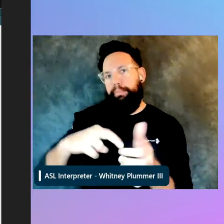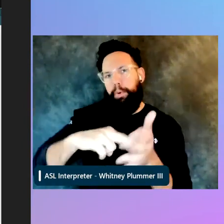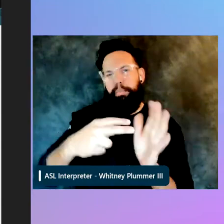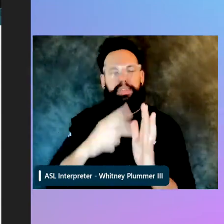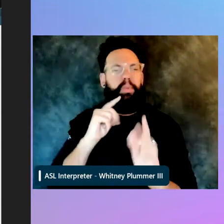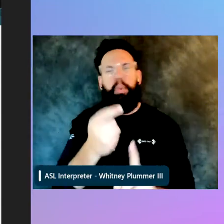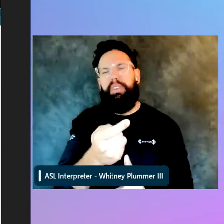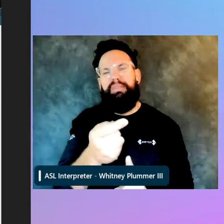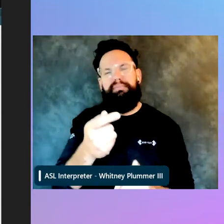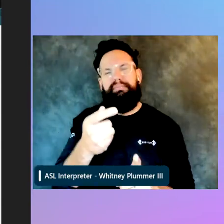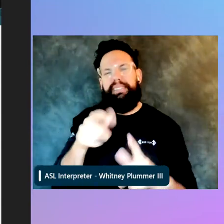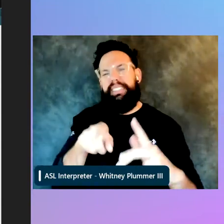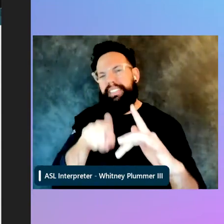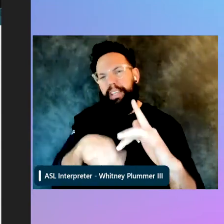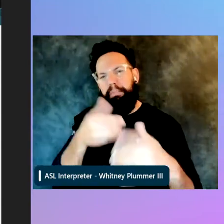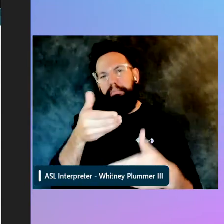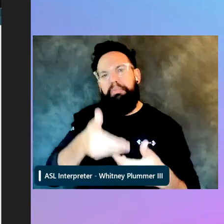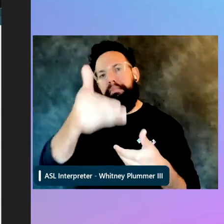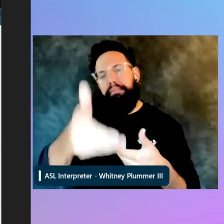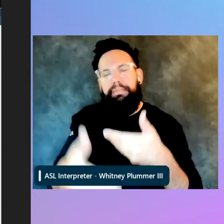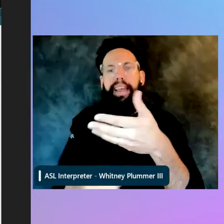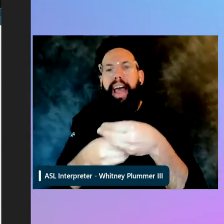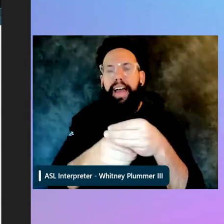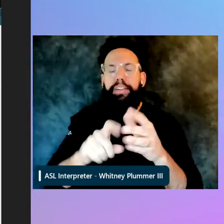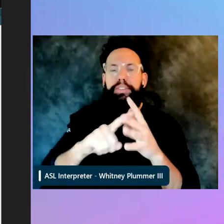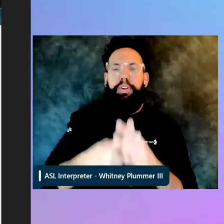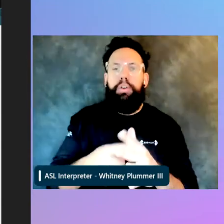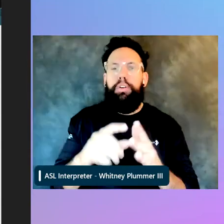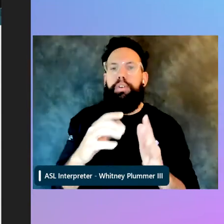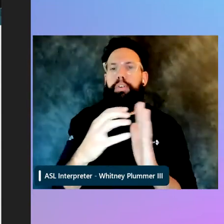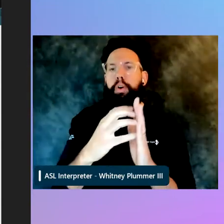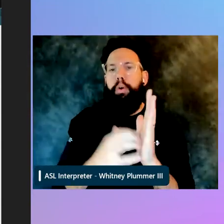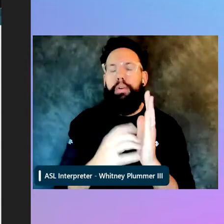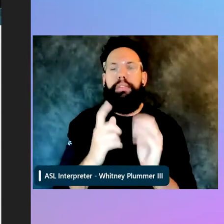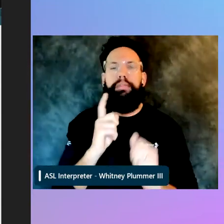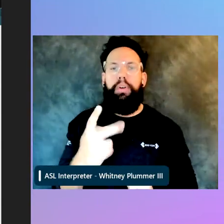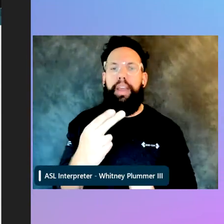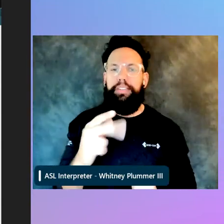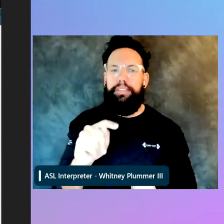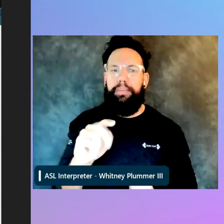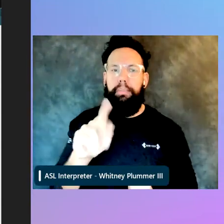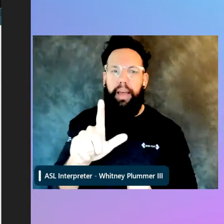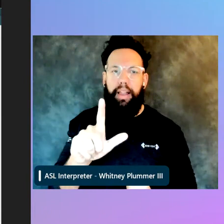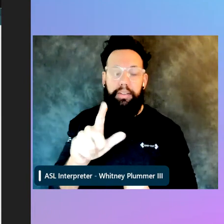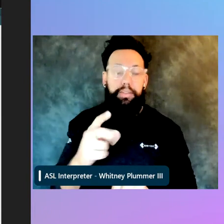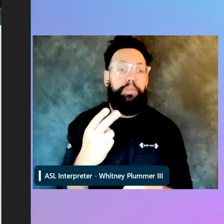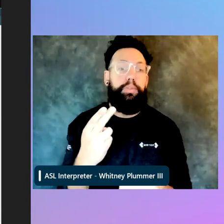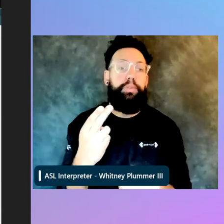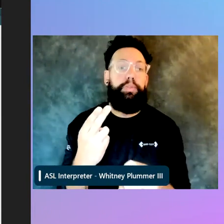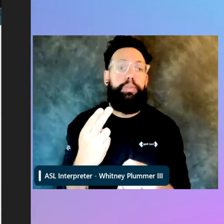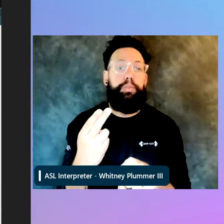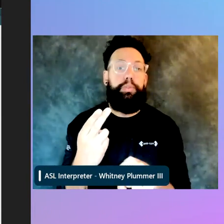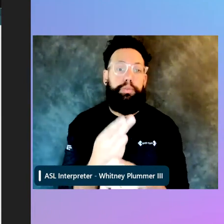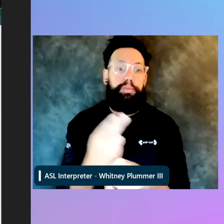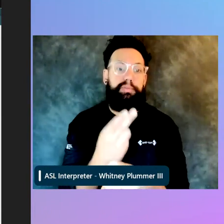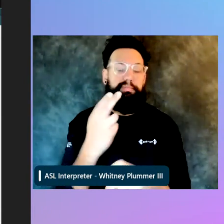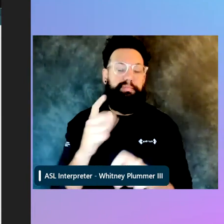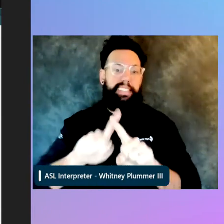add in a starter code for an HTML5 doctype by using the Emmet command in Visual Studio Code,